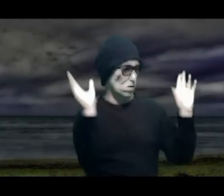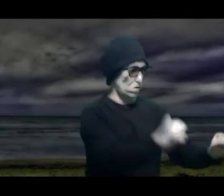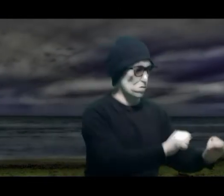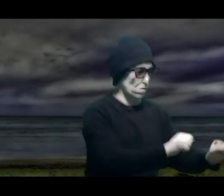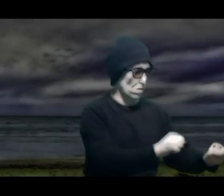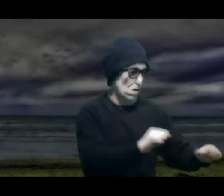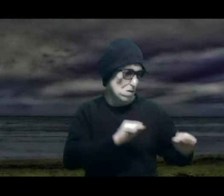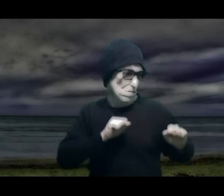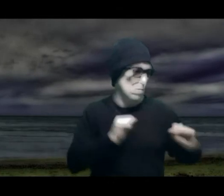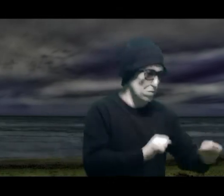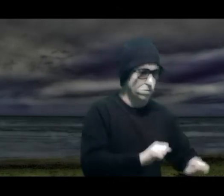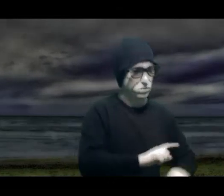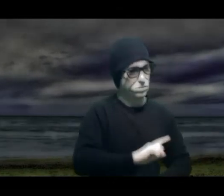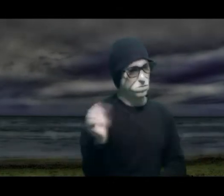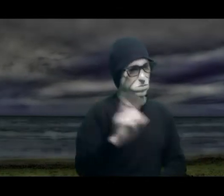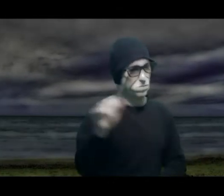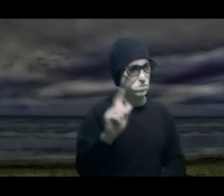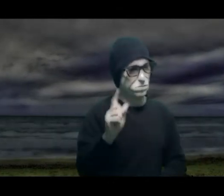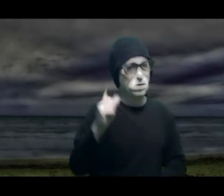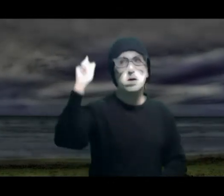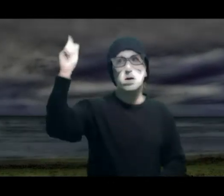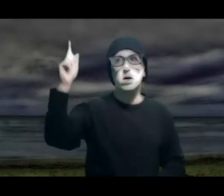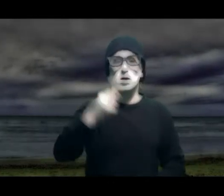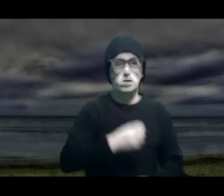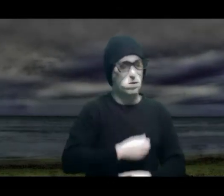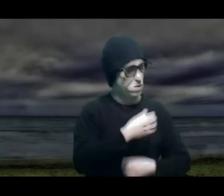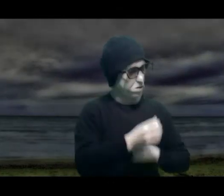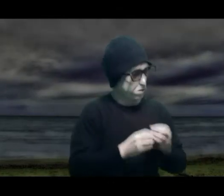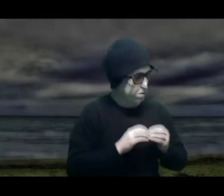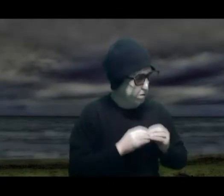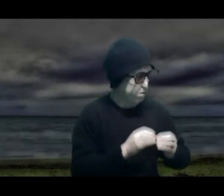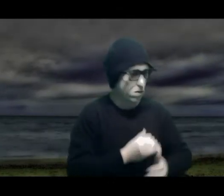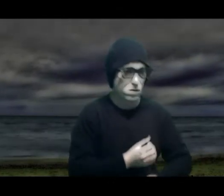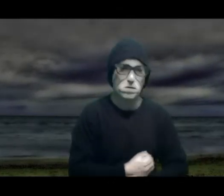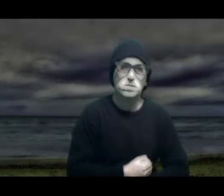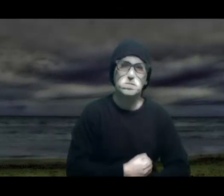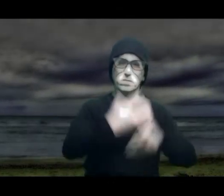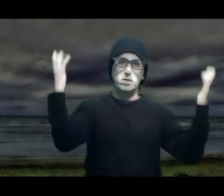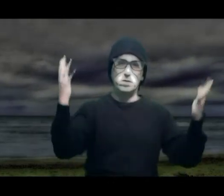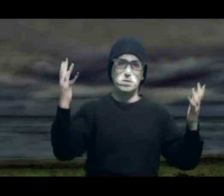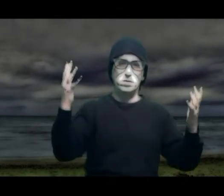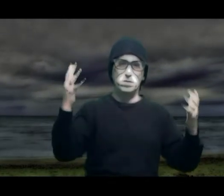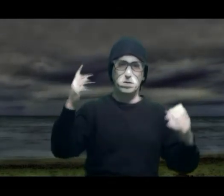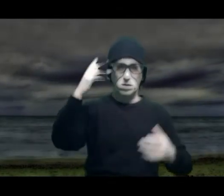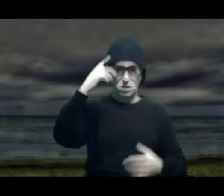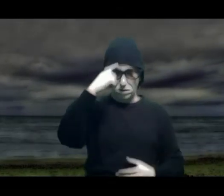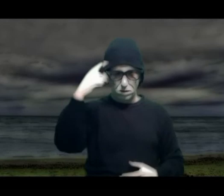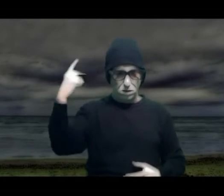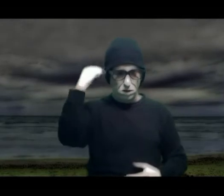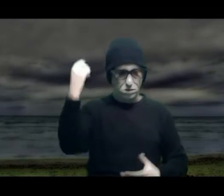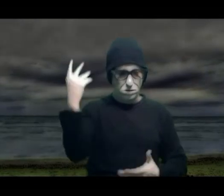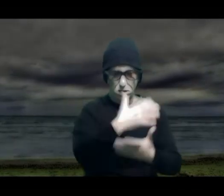and let no-one take another persons God given free will away